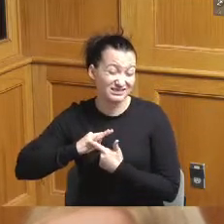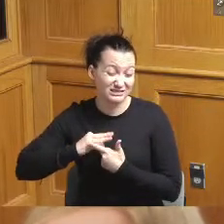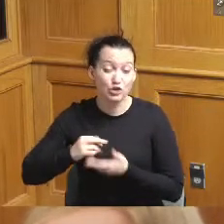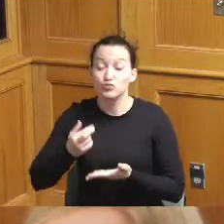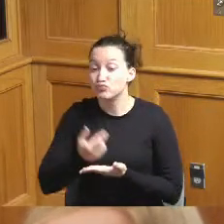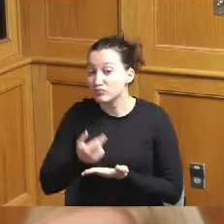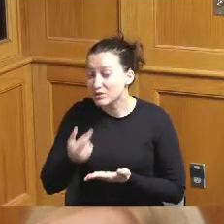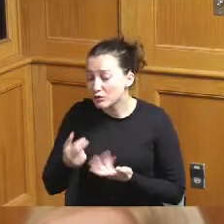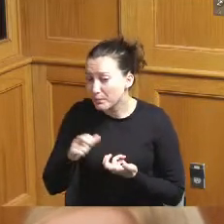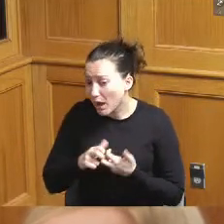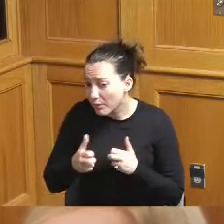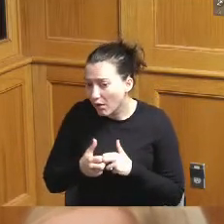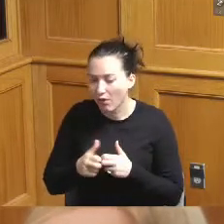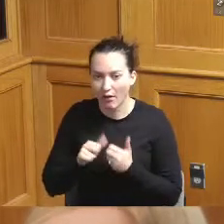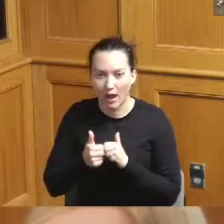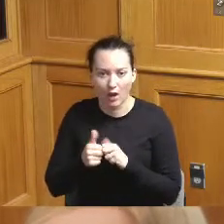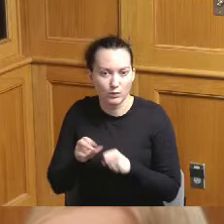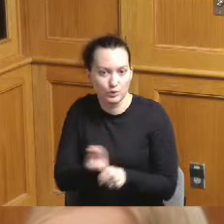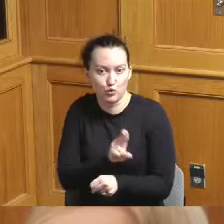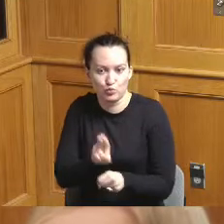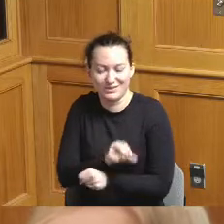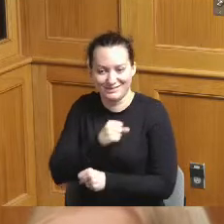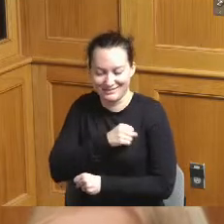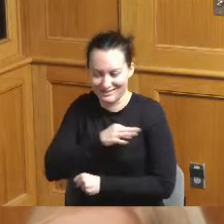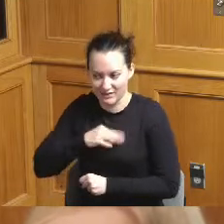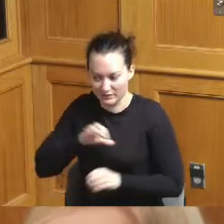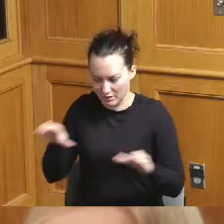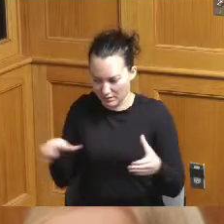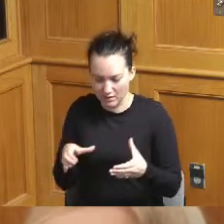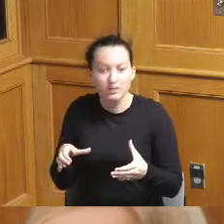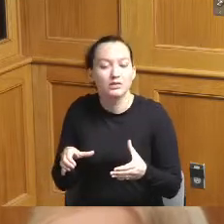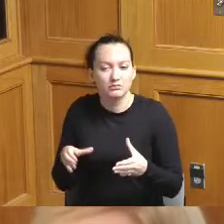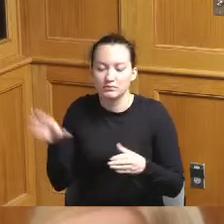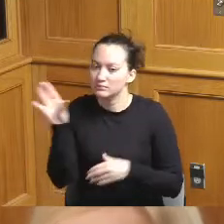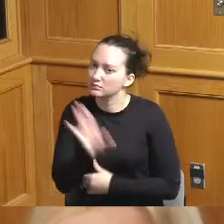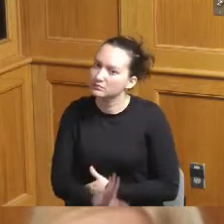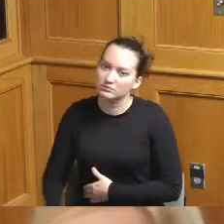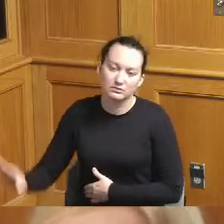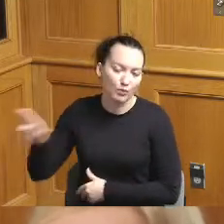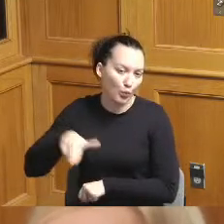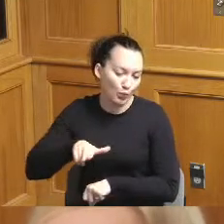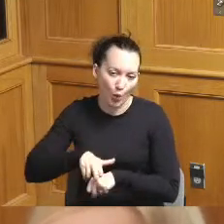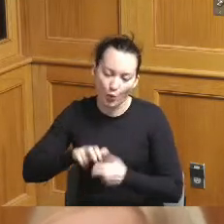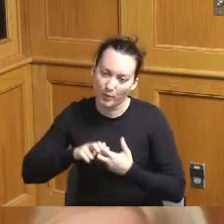problem in terms of how we deploy our staff but it's it's a nationwide program our best way to